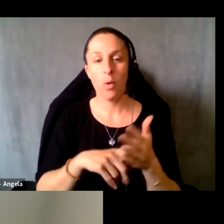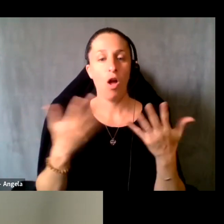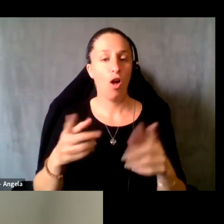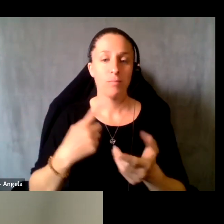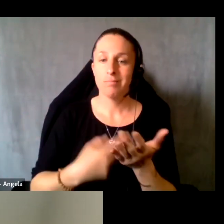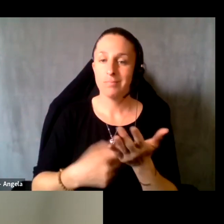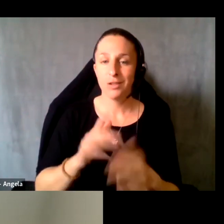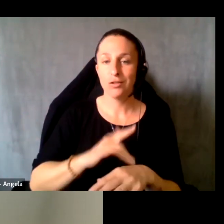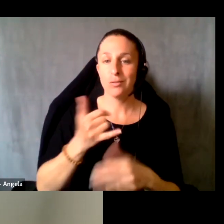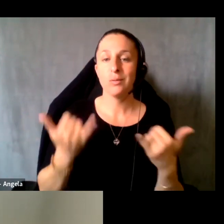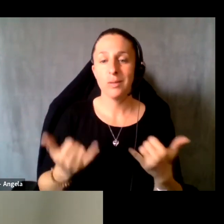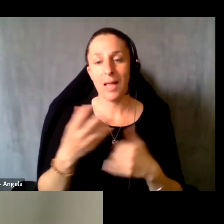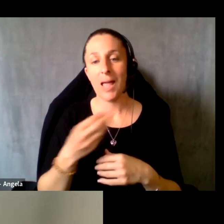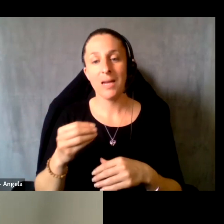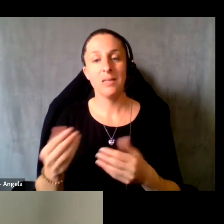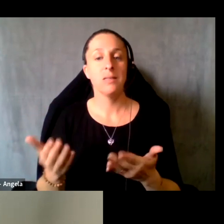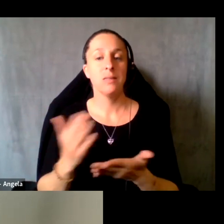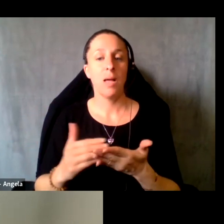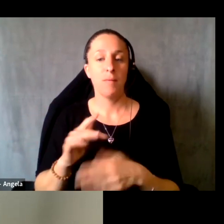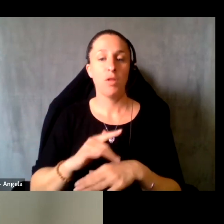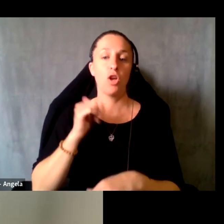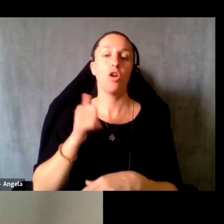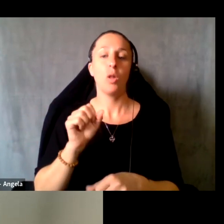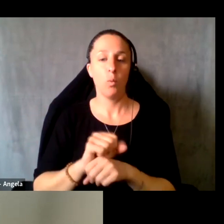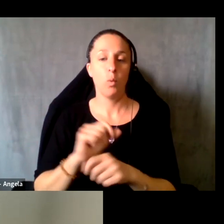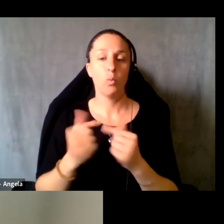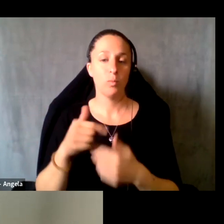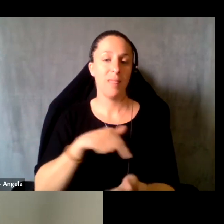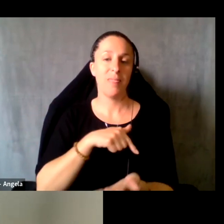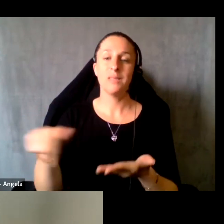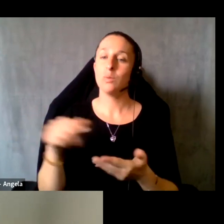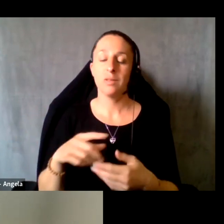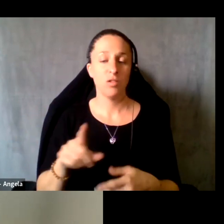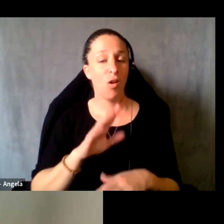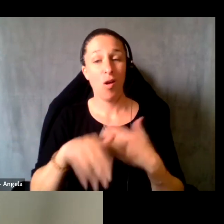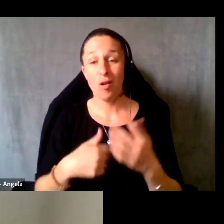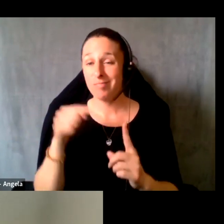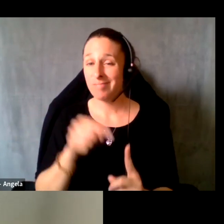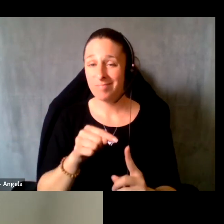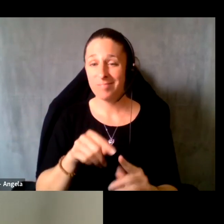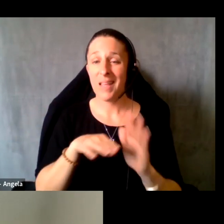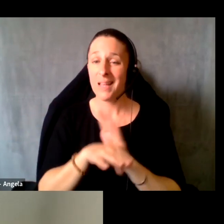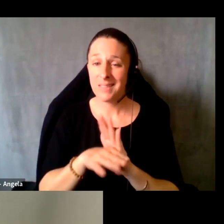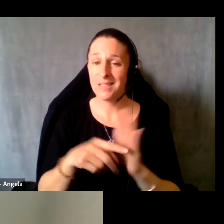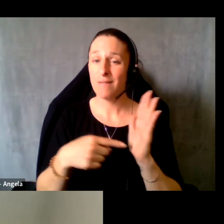and in some of the earlier work groups from this week: it all comes down to the access,